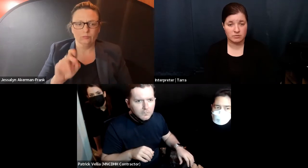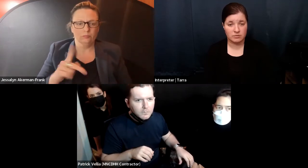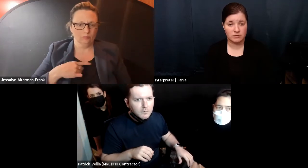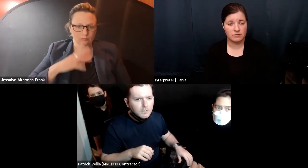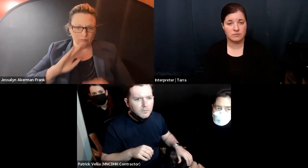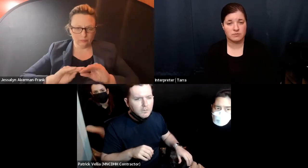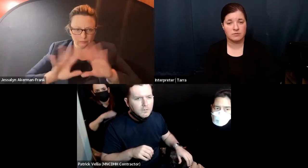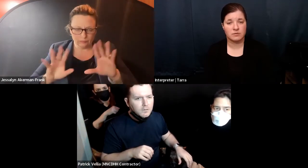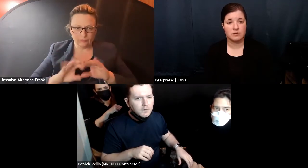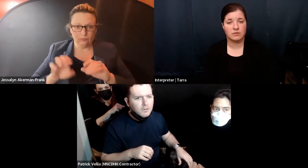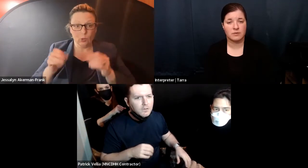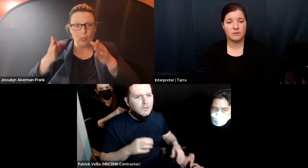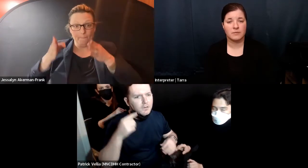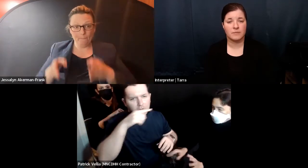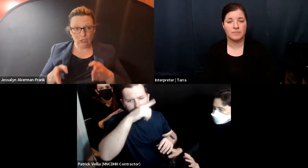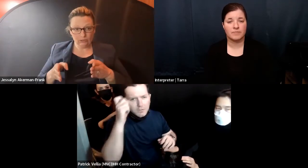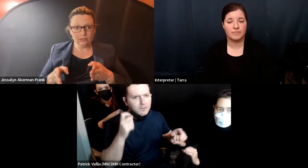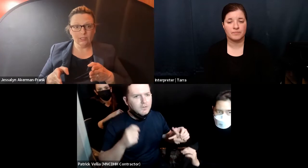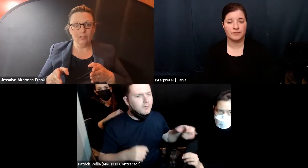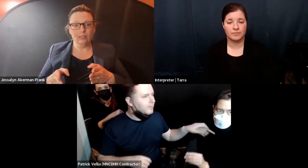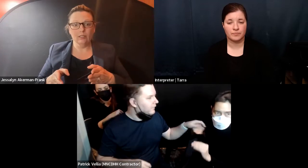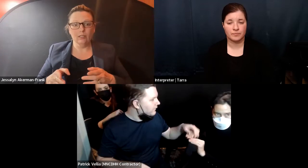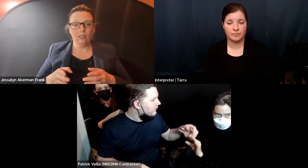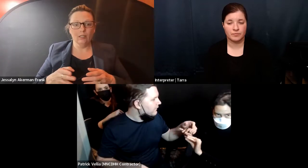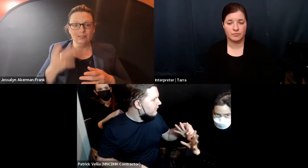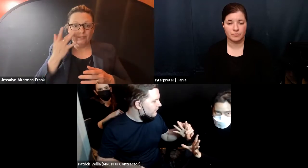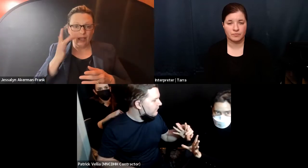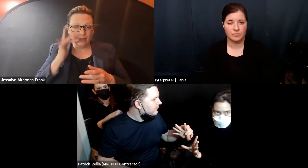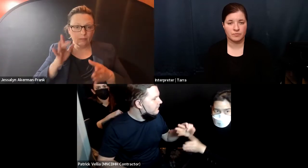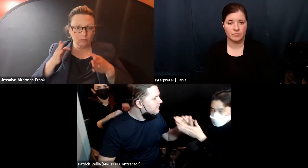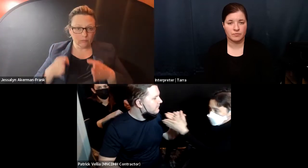Is that the question?